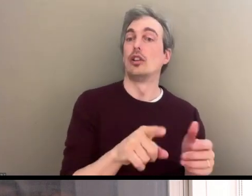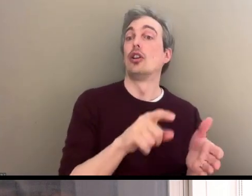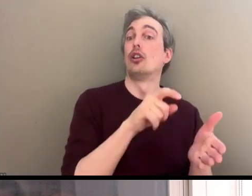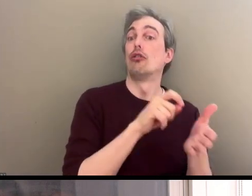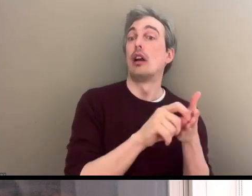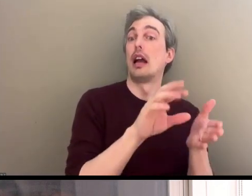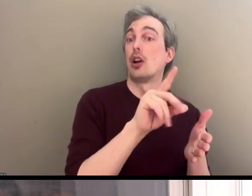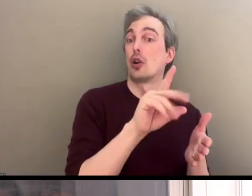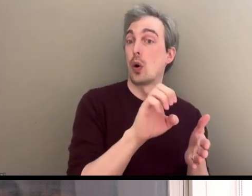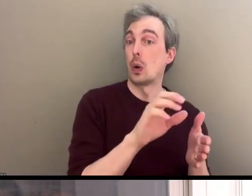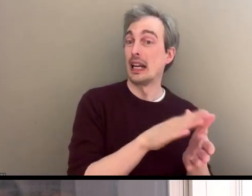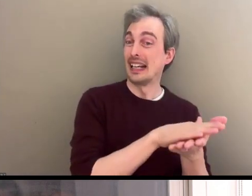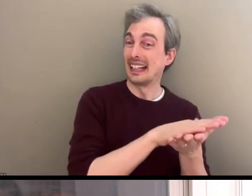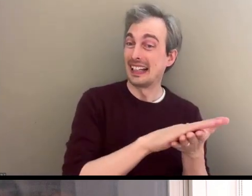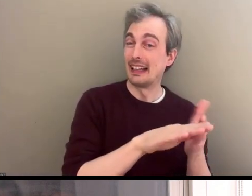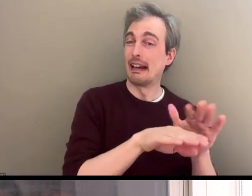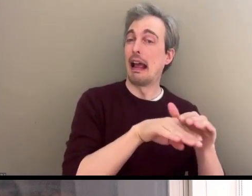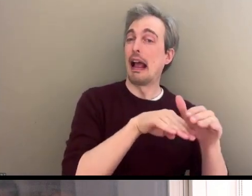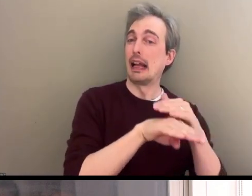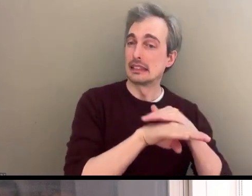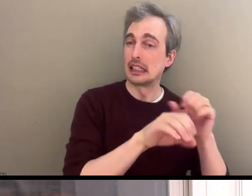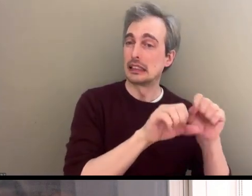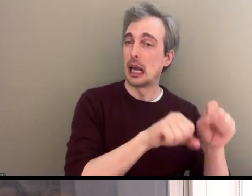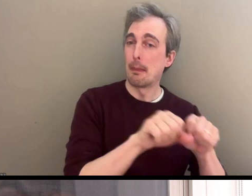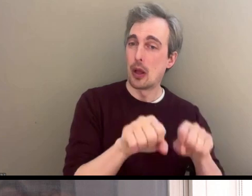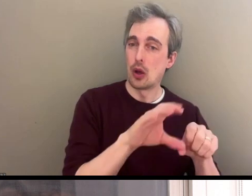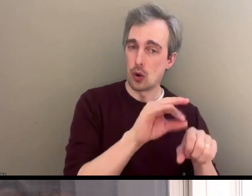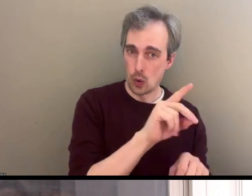Second, testing locally on Chromium-based browsers.